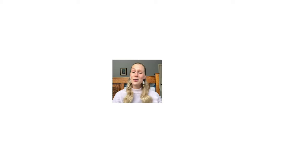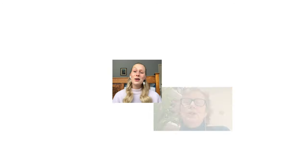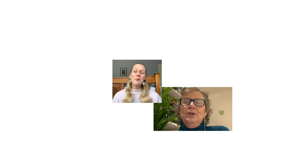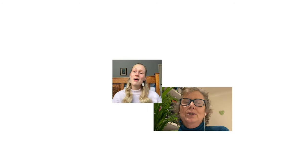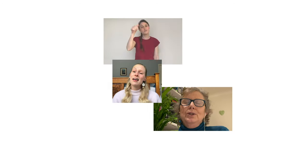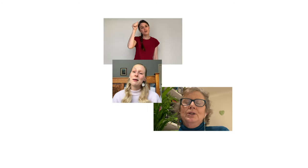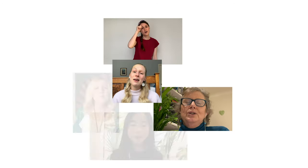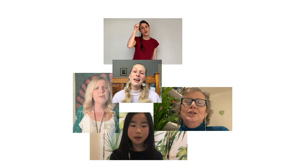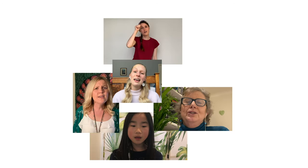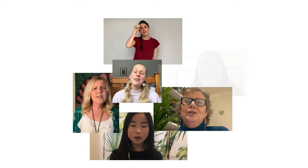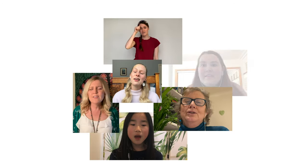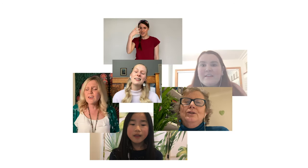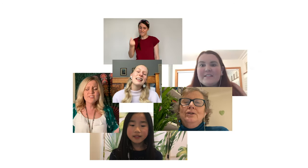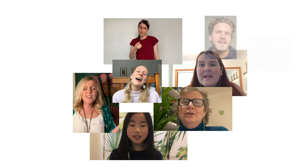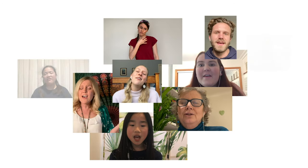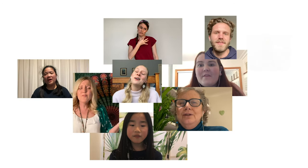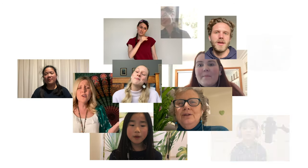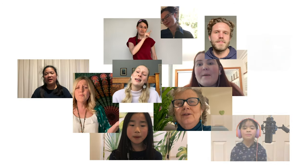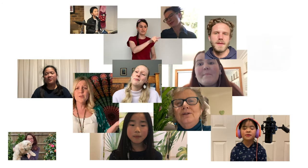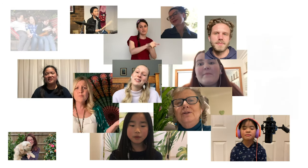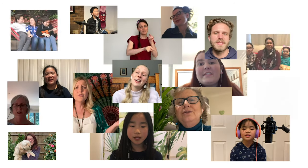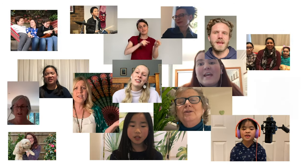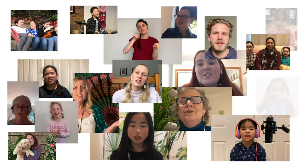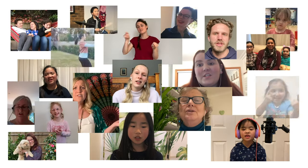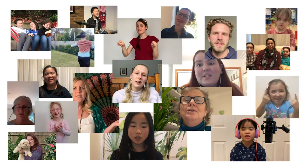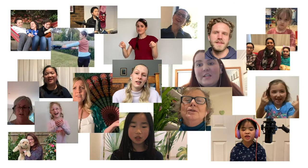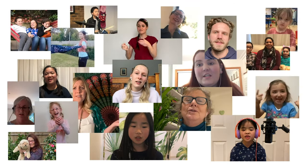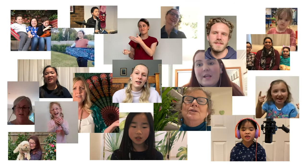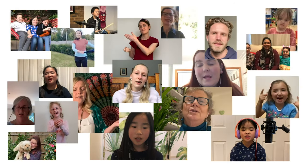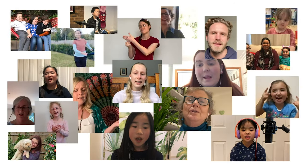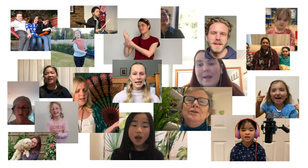You know, baby there's never been protection